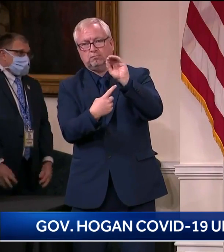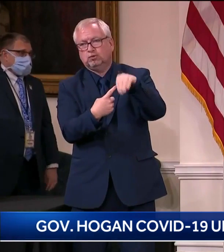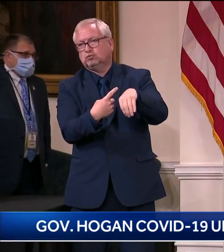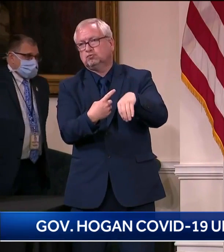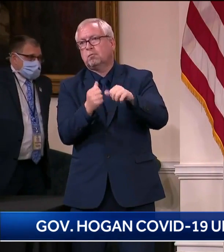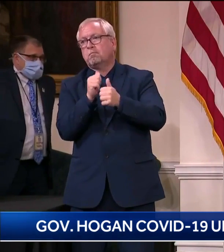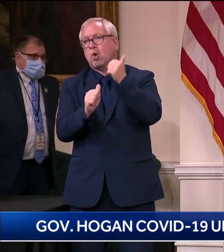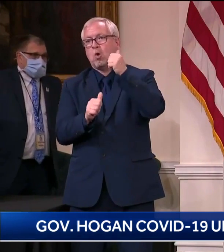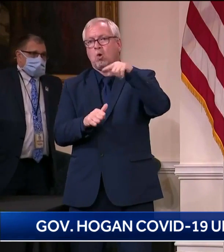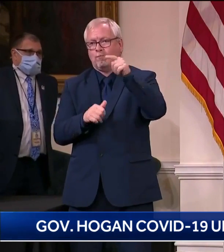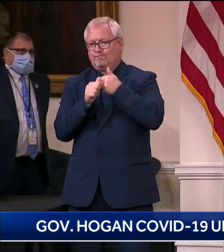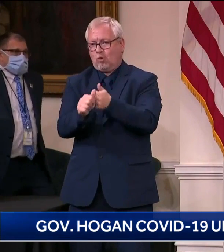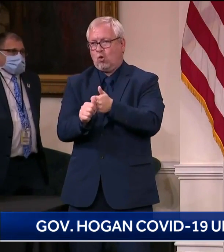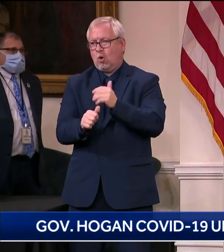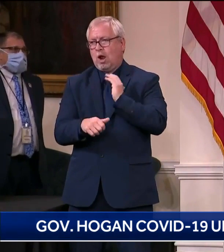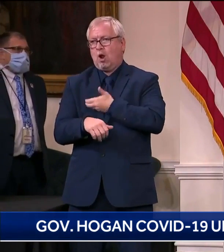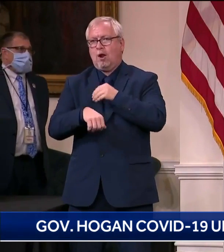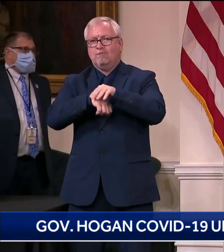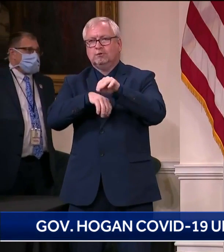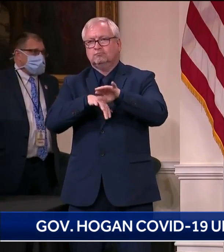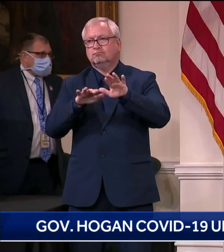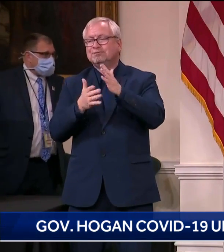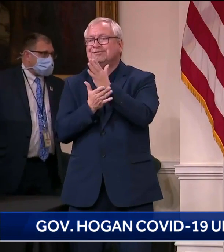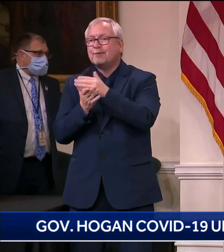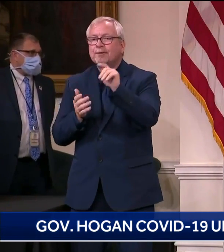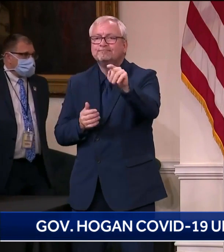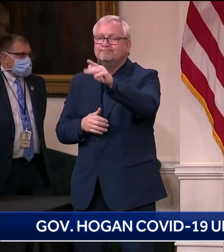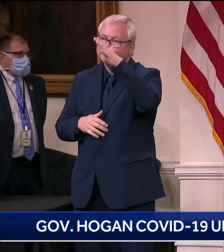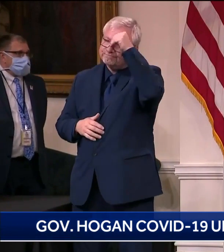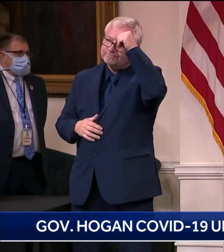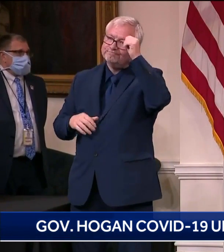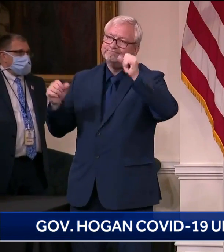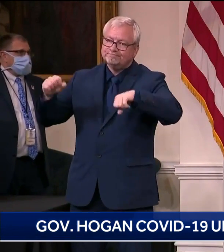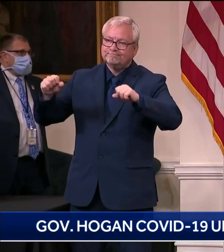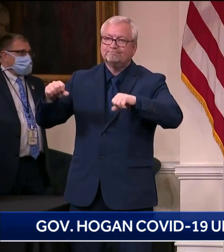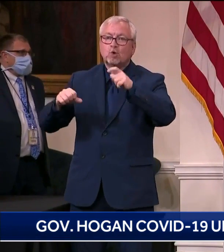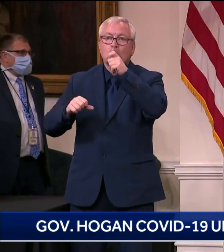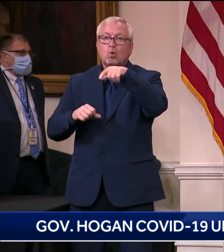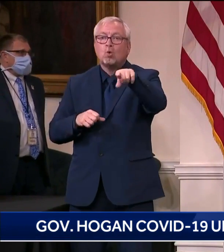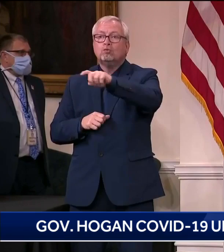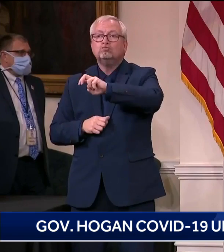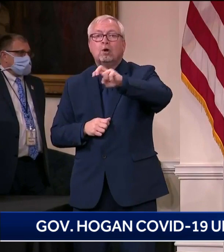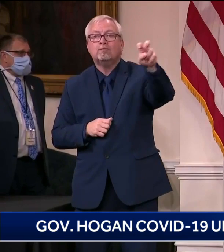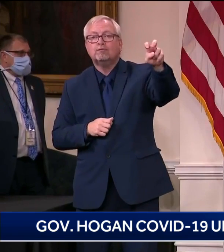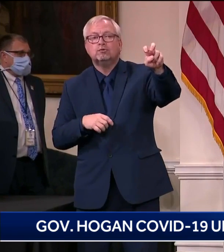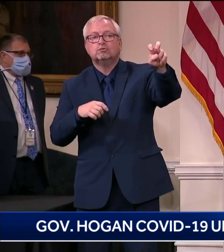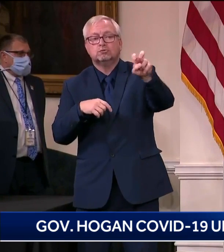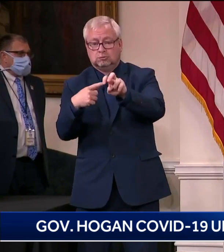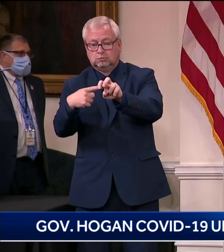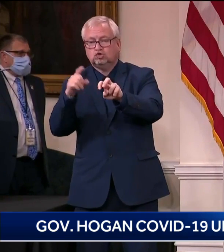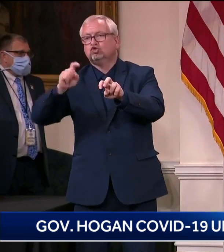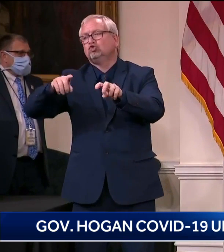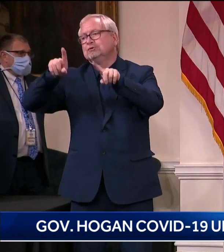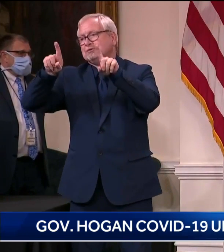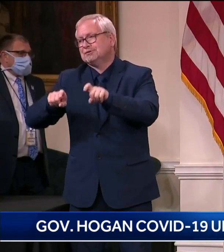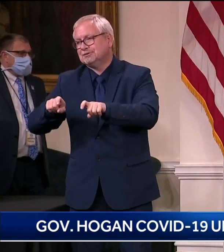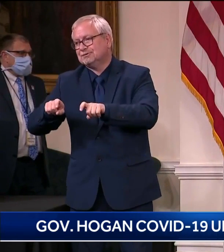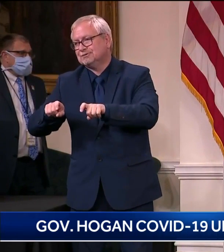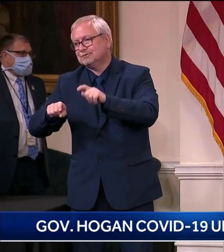90% OF MARYLANDERS DID NOT TRAVEL FOR THE HOLIDAYS, WHICH IS A RECORD AMOUNT. A LOT OF PEOPLE WERE FOLLOWING THE ADVICE. OTHER PEOPLE TRAVELED.